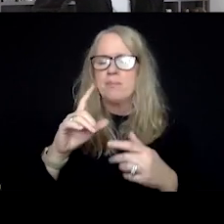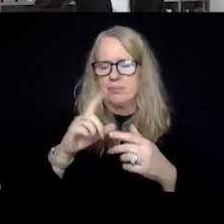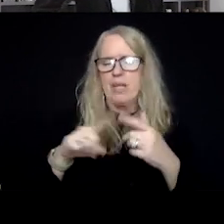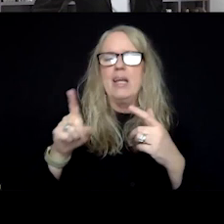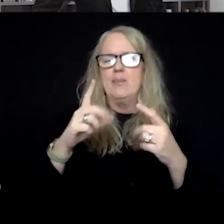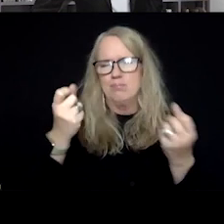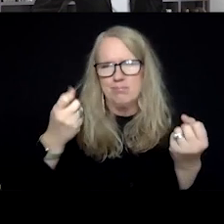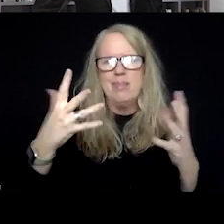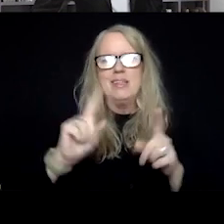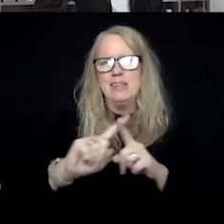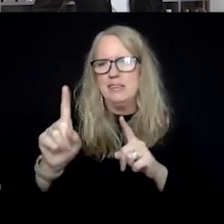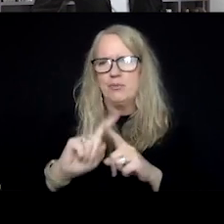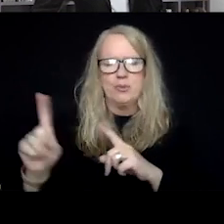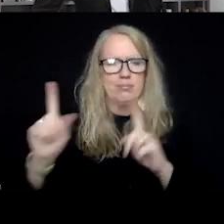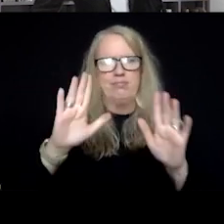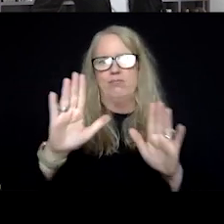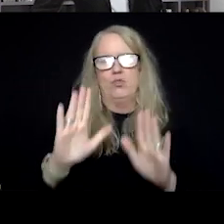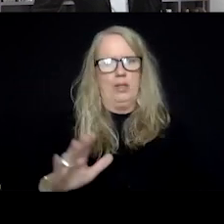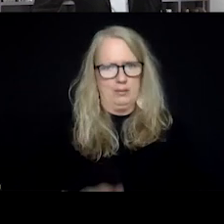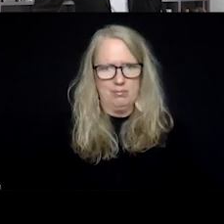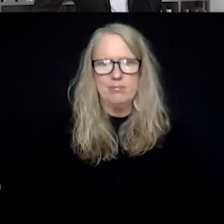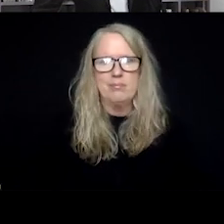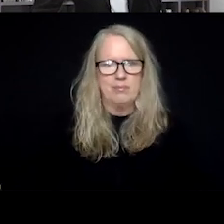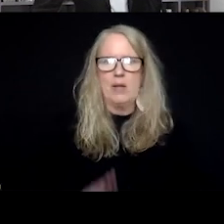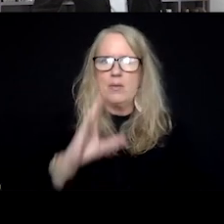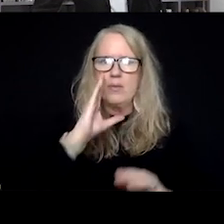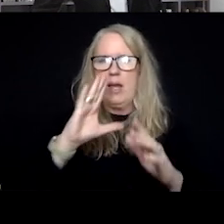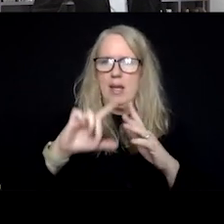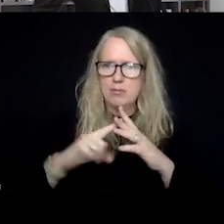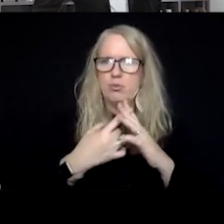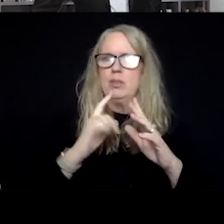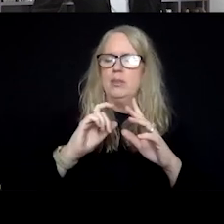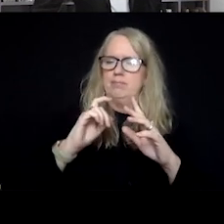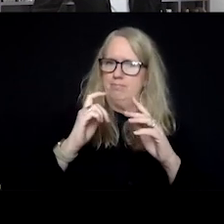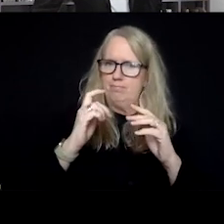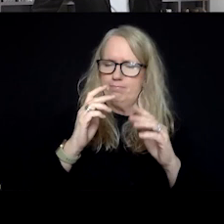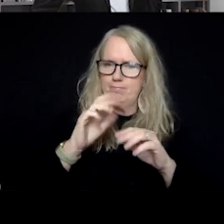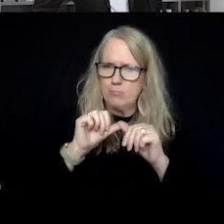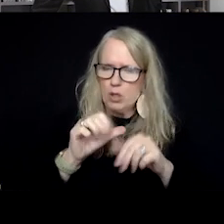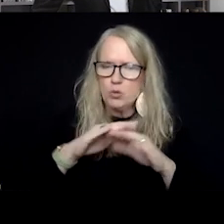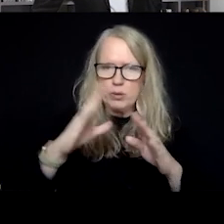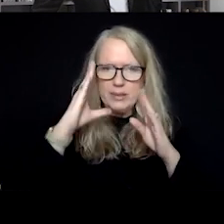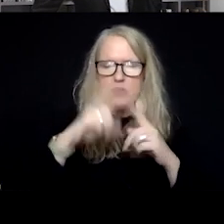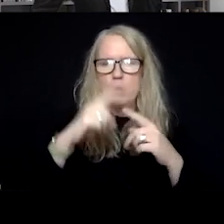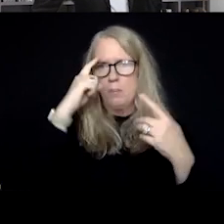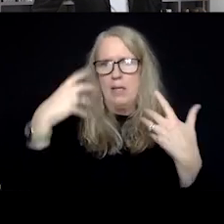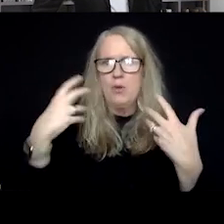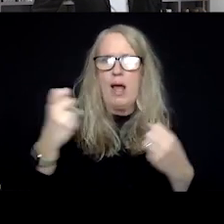NUMBER OF GREAT ONES THAT SPARK ONGOING ATTENTION. THE MENTAL HEALTH AND POLICE FROM RON BRUNO.